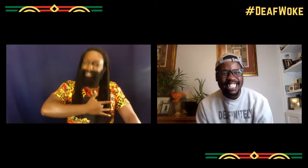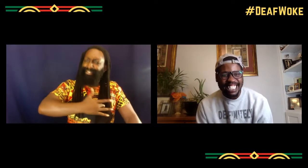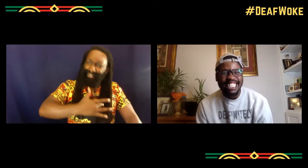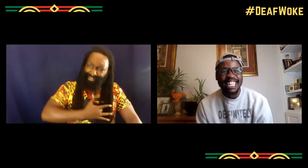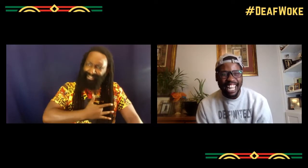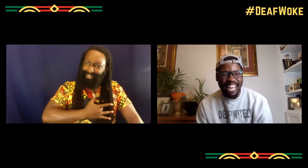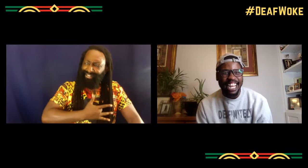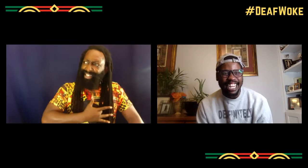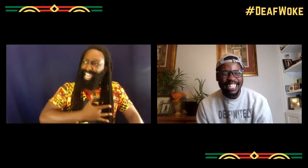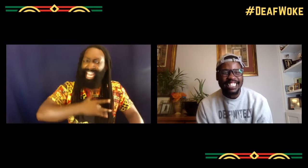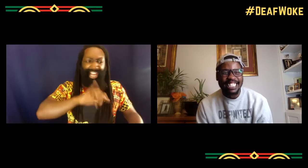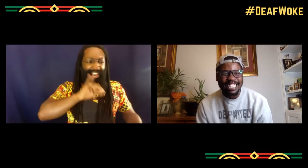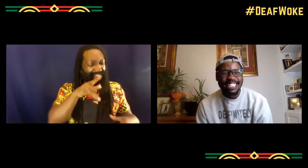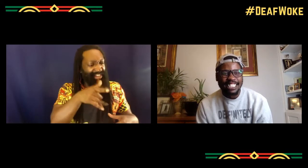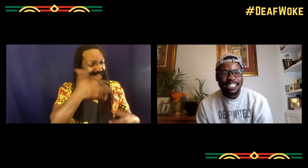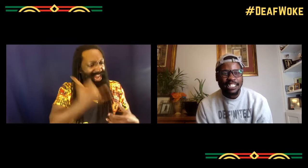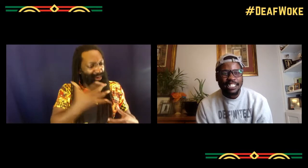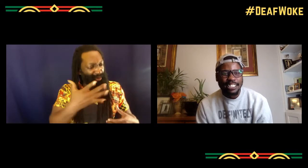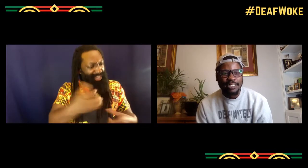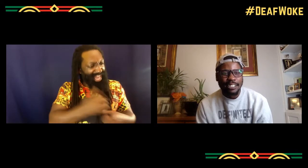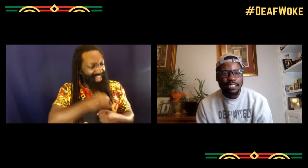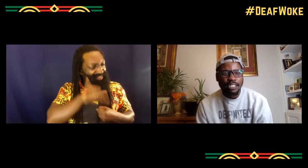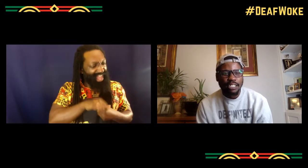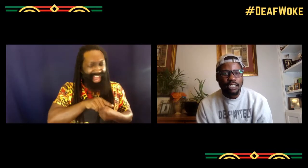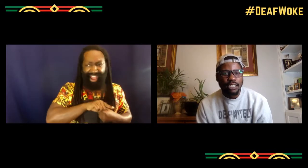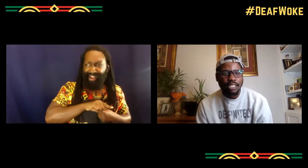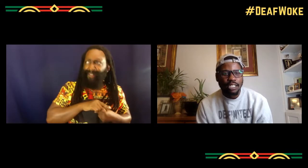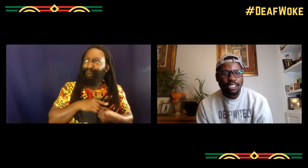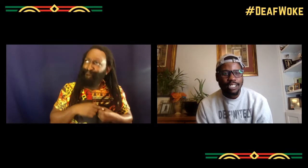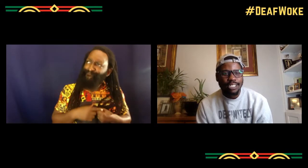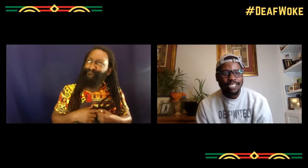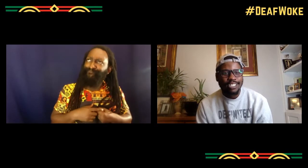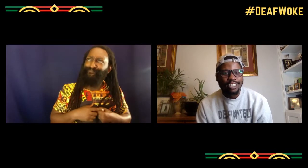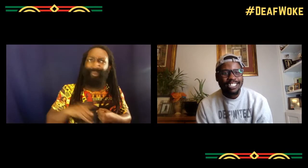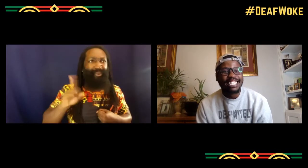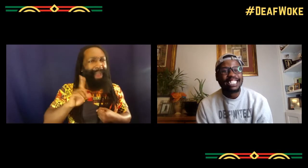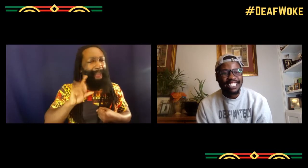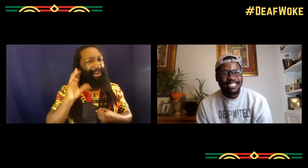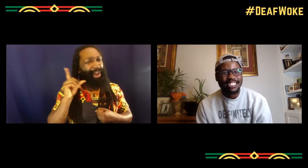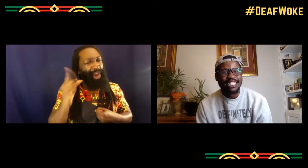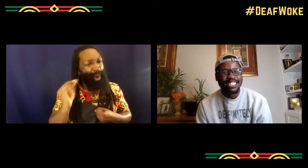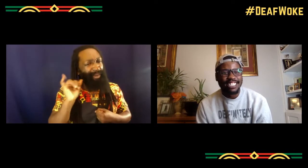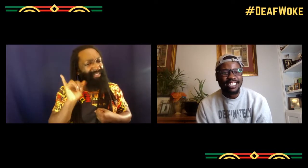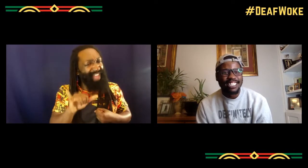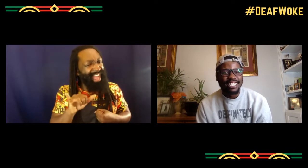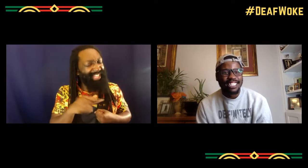Yeah, you feel touched it's in your heart, you know, and, and yeah that's where you get that.